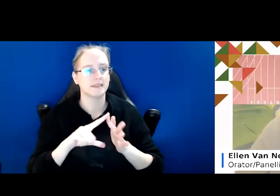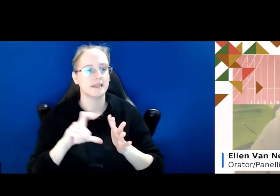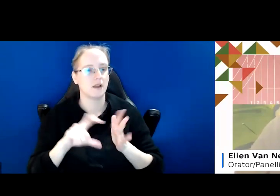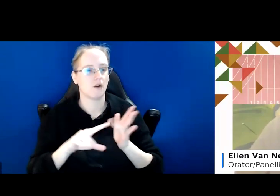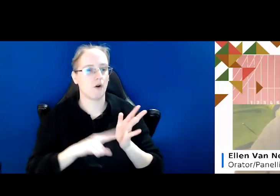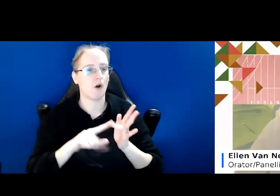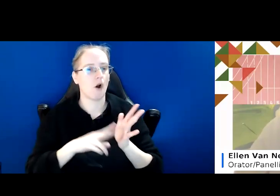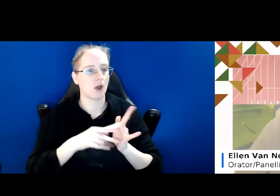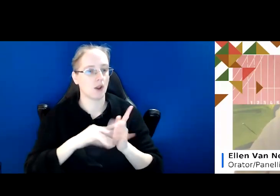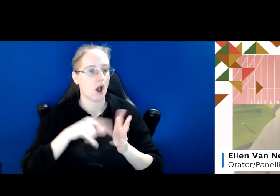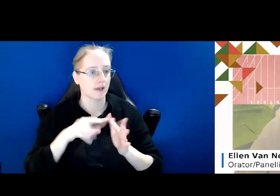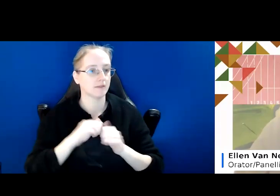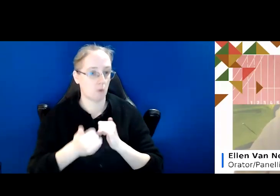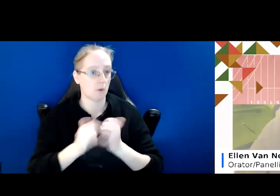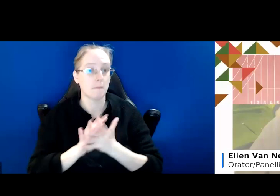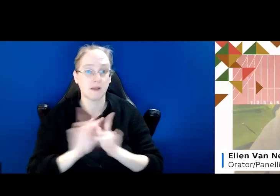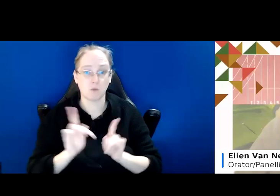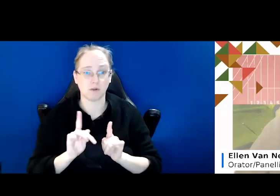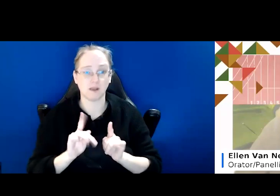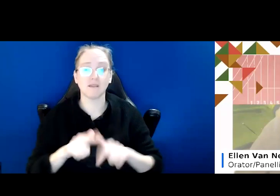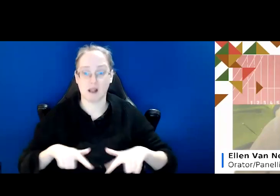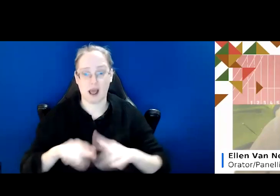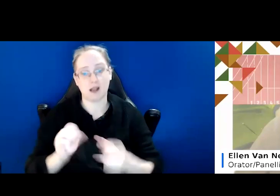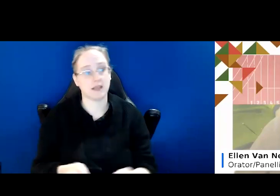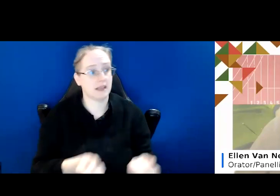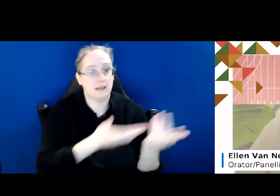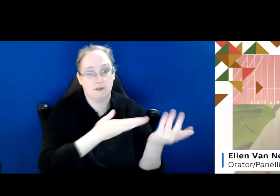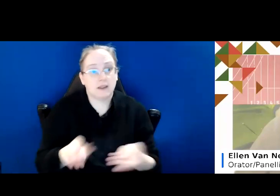give the land back